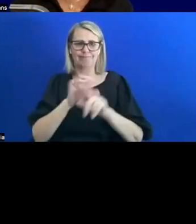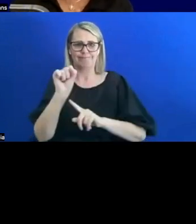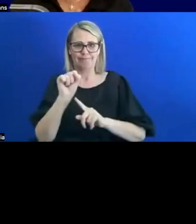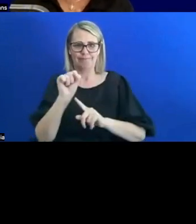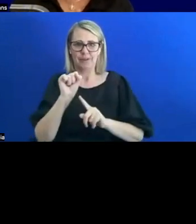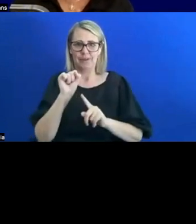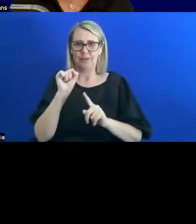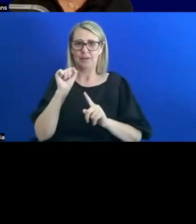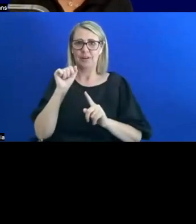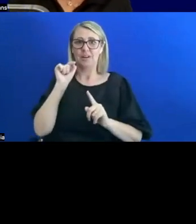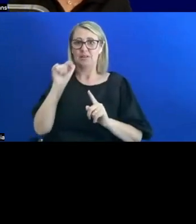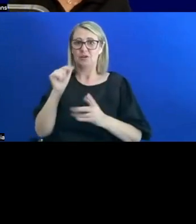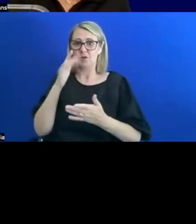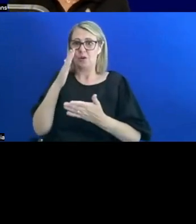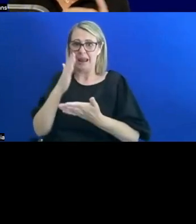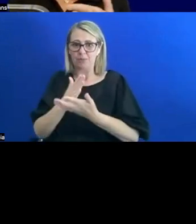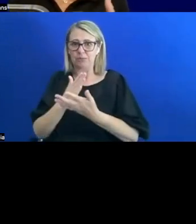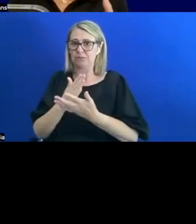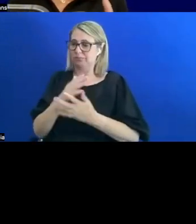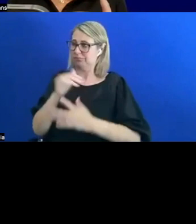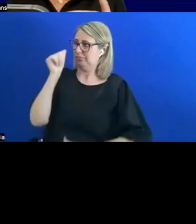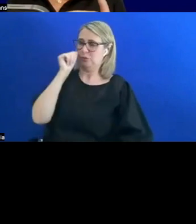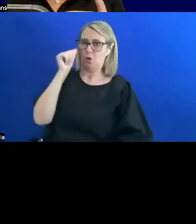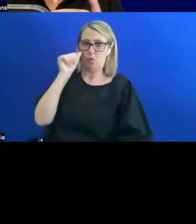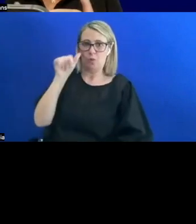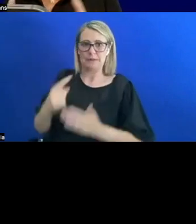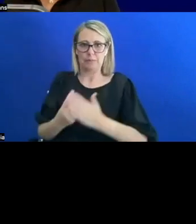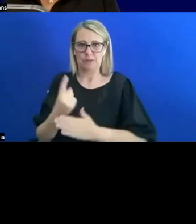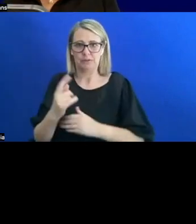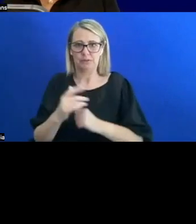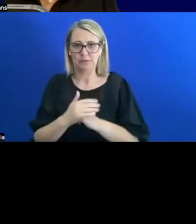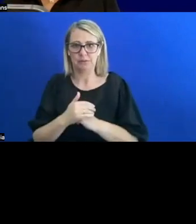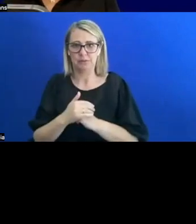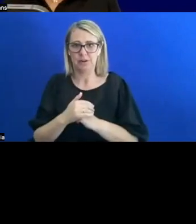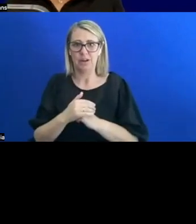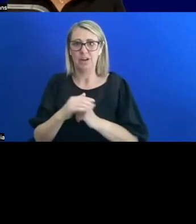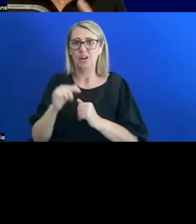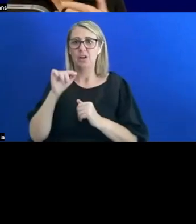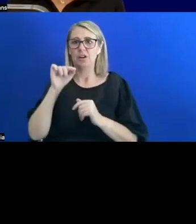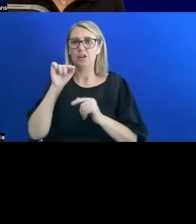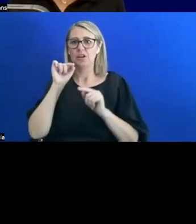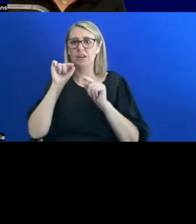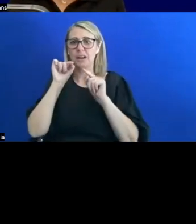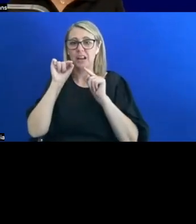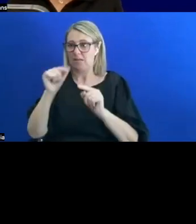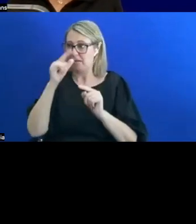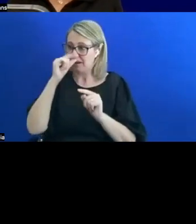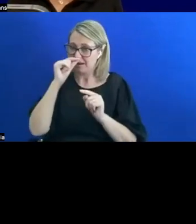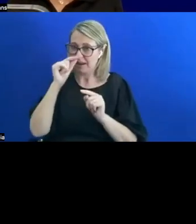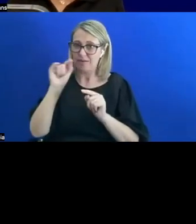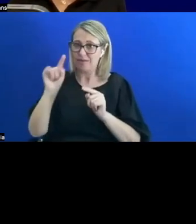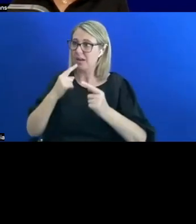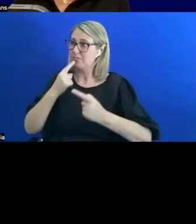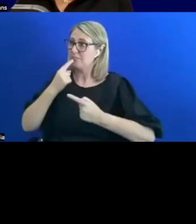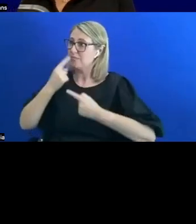reporting. Can they, those attentions to sensations, can they then be expressed.